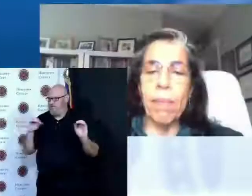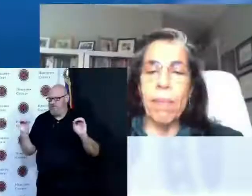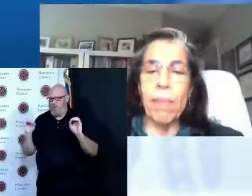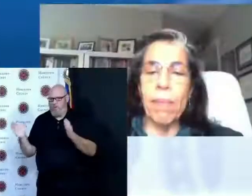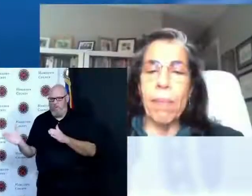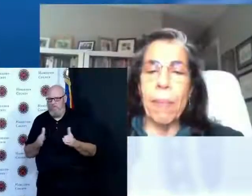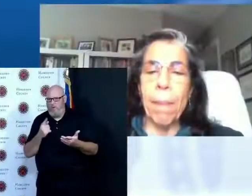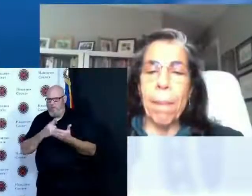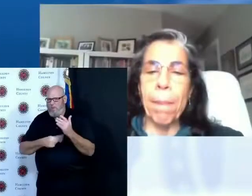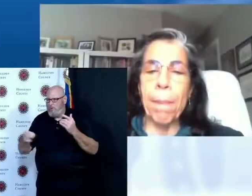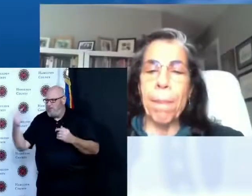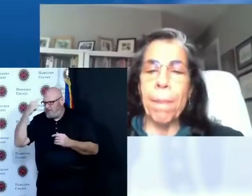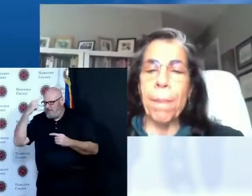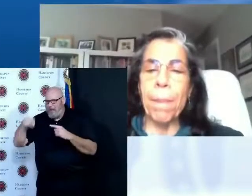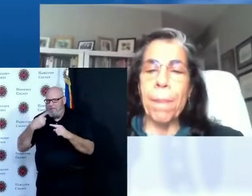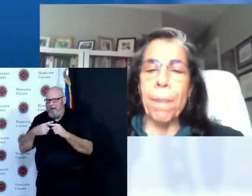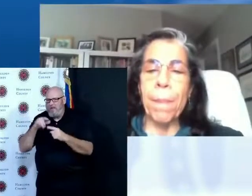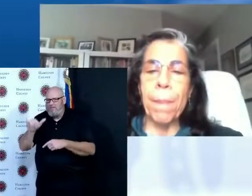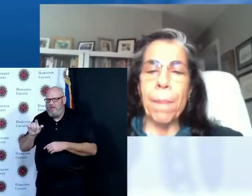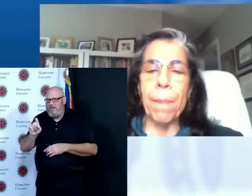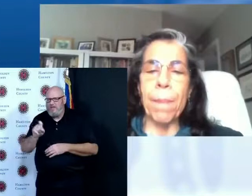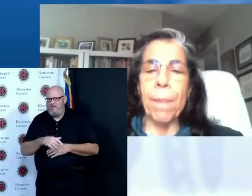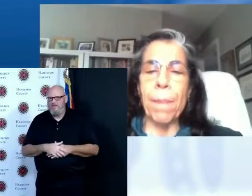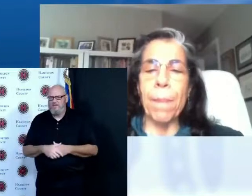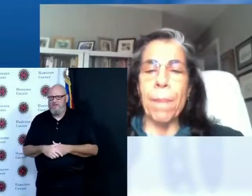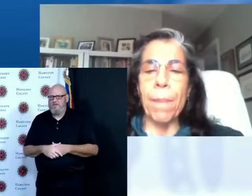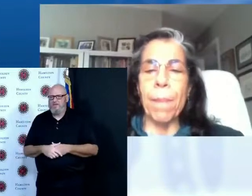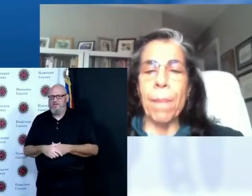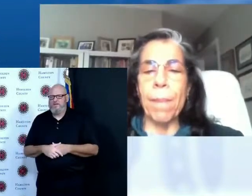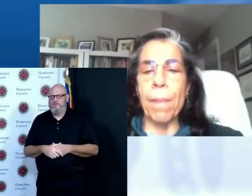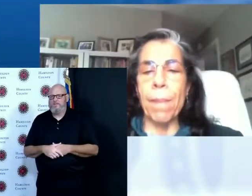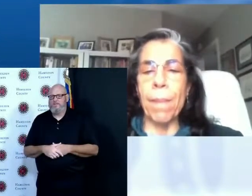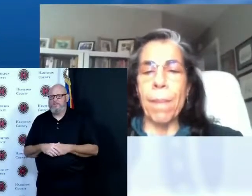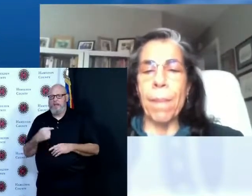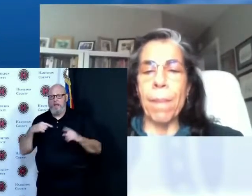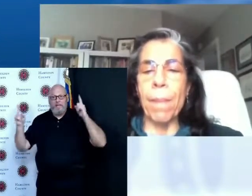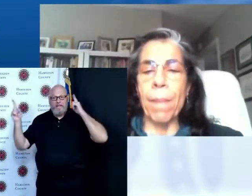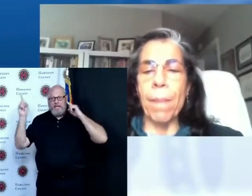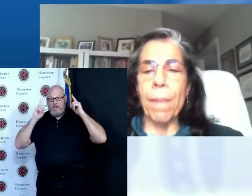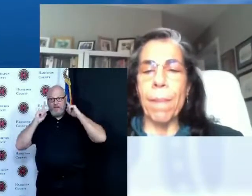well you know what what I am hearing is the Biden Administration talk about